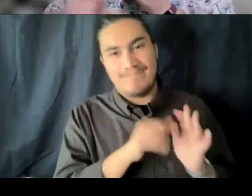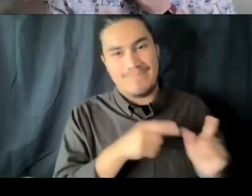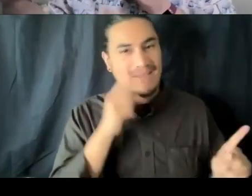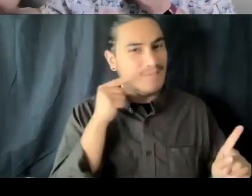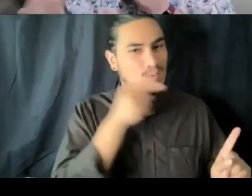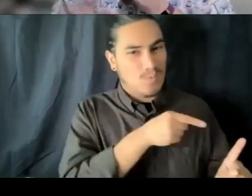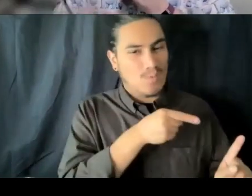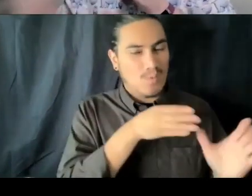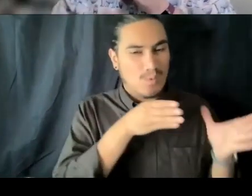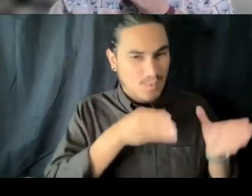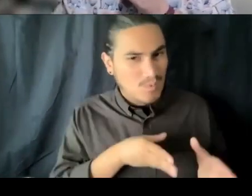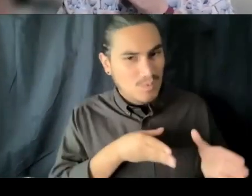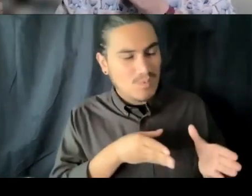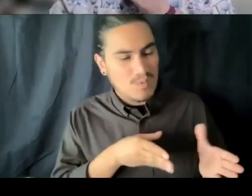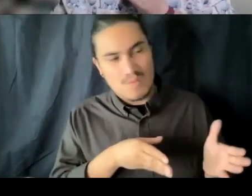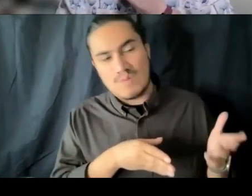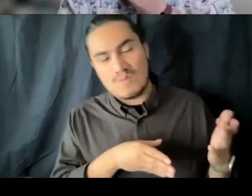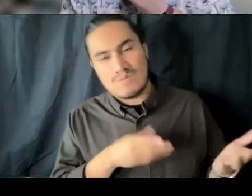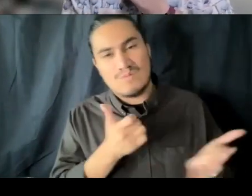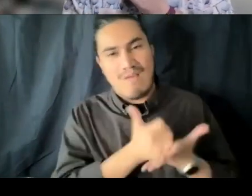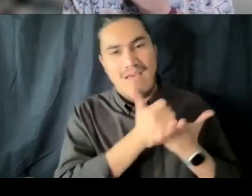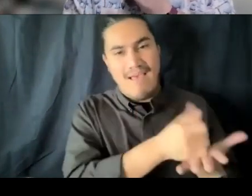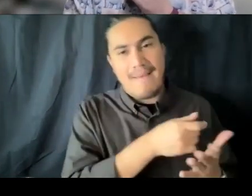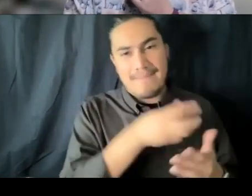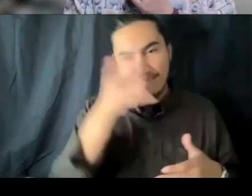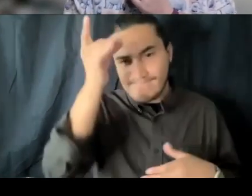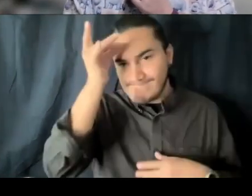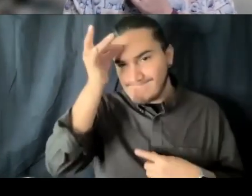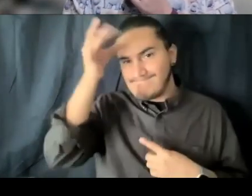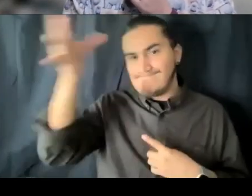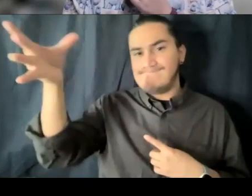to kind of dislodge the harmful messages that somebody had.